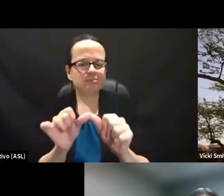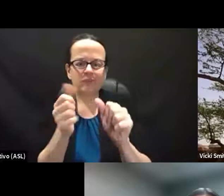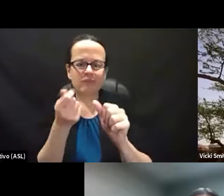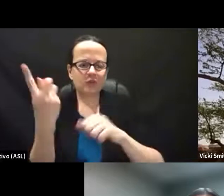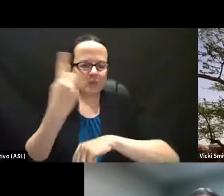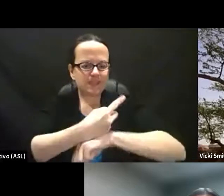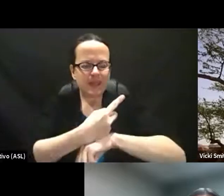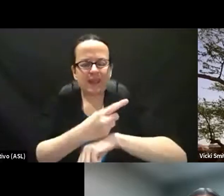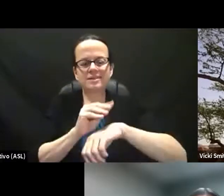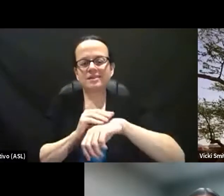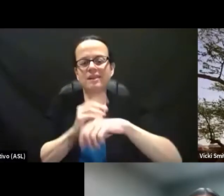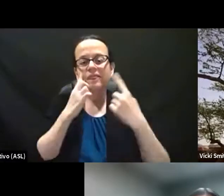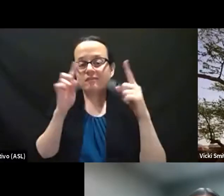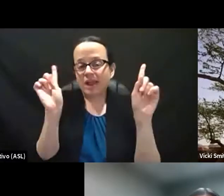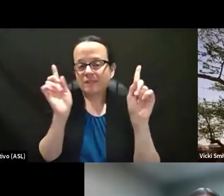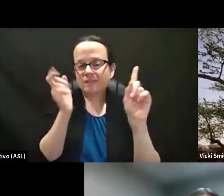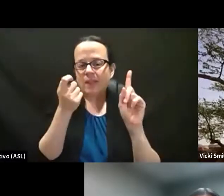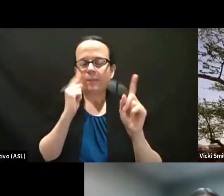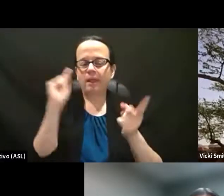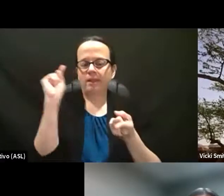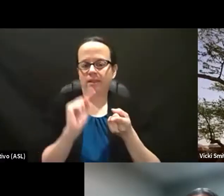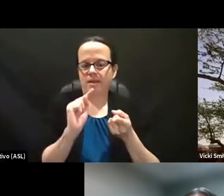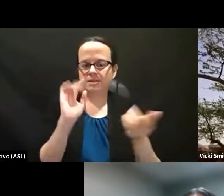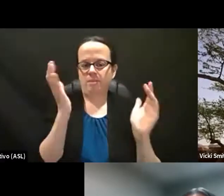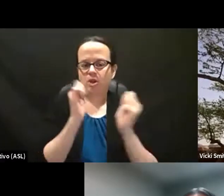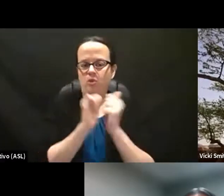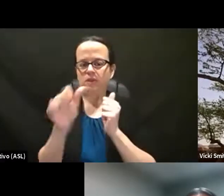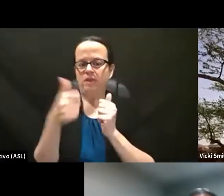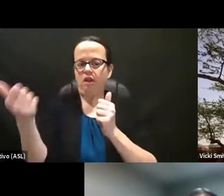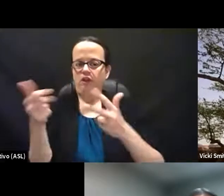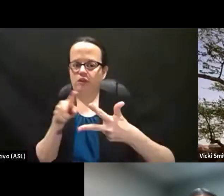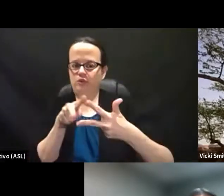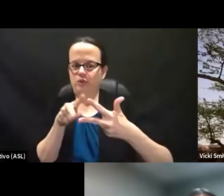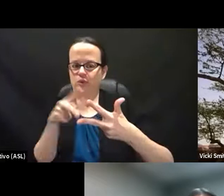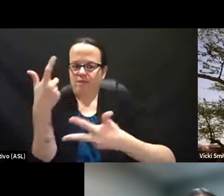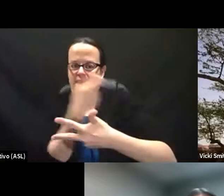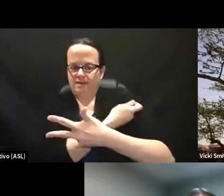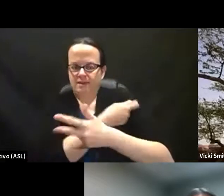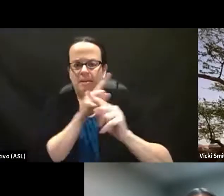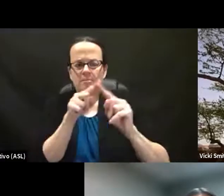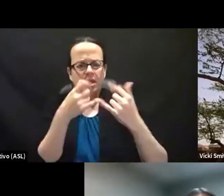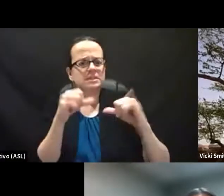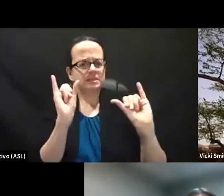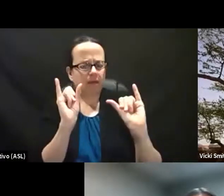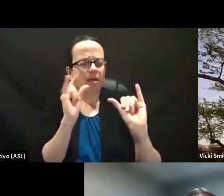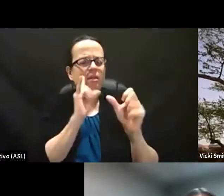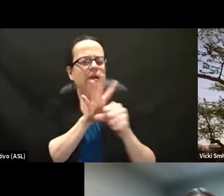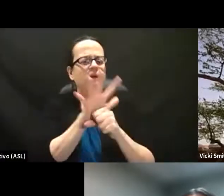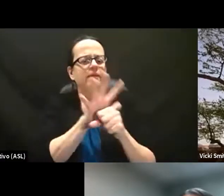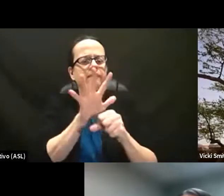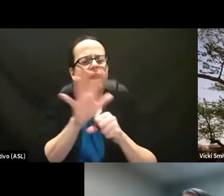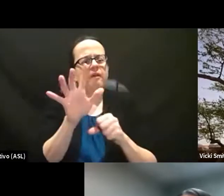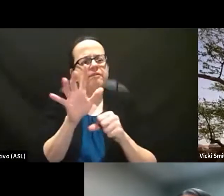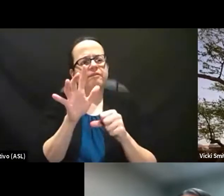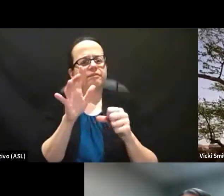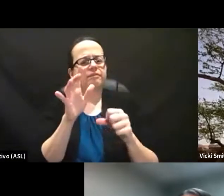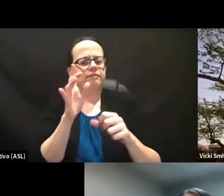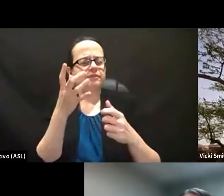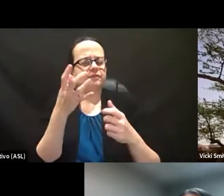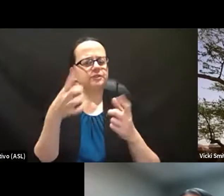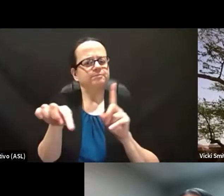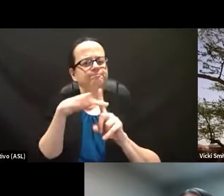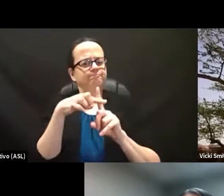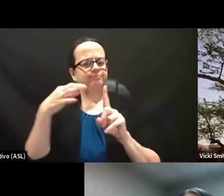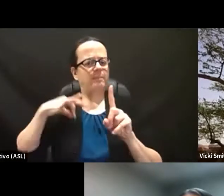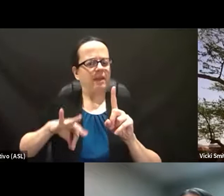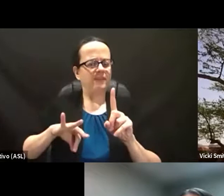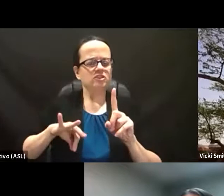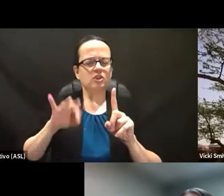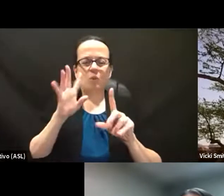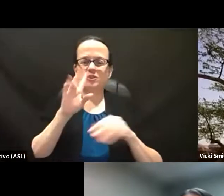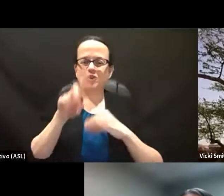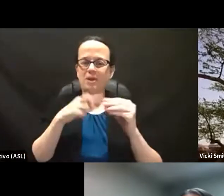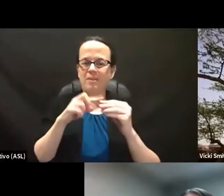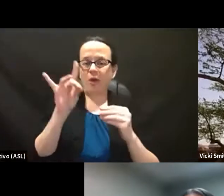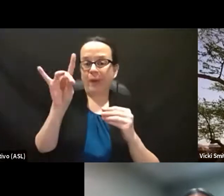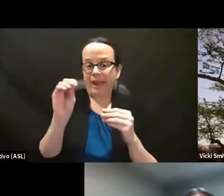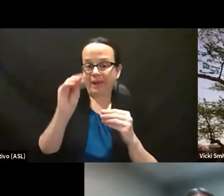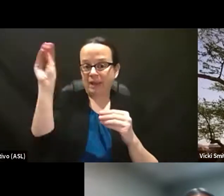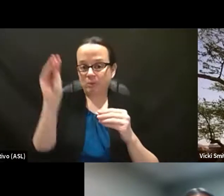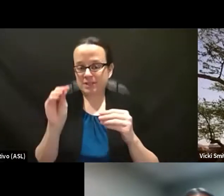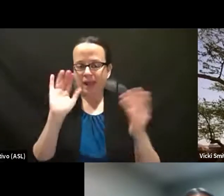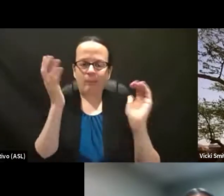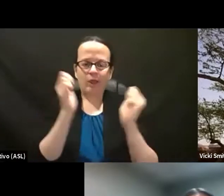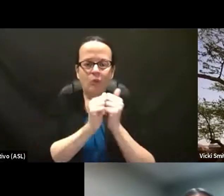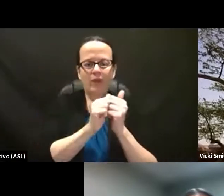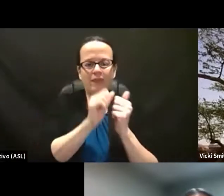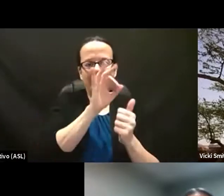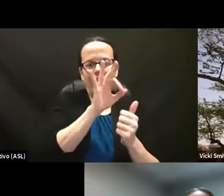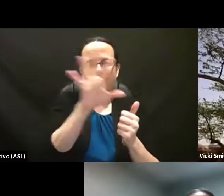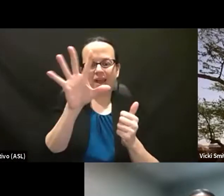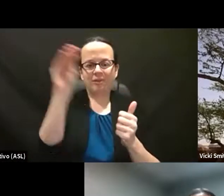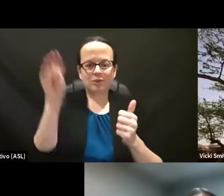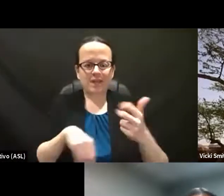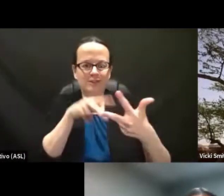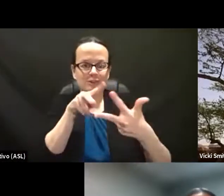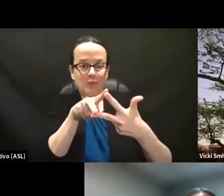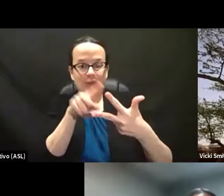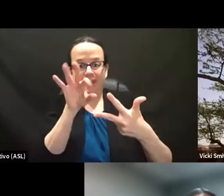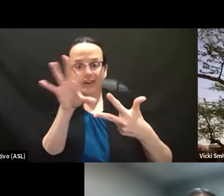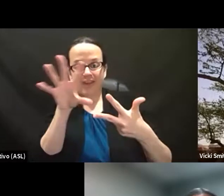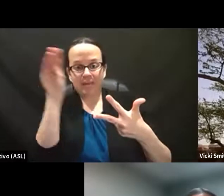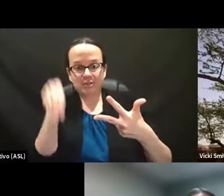Janice Hoffman (Pharm.D): The effectiveness is a little bit less than the other two vaccines, however it's still significant enough to be beneficial so we're at we're talking about 80% effectiveness versus 95% effectiveness that being said.